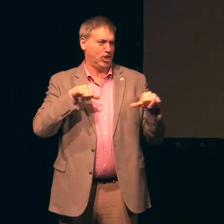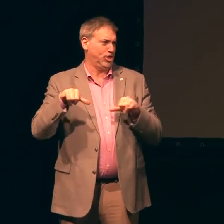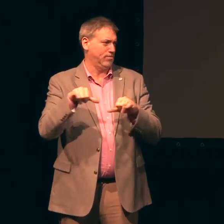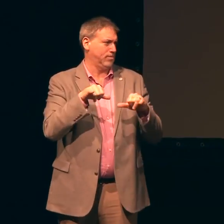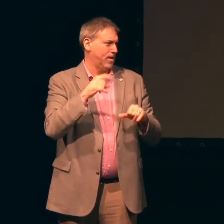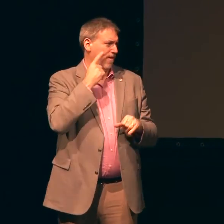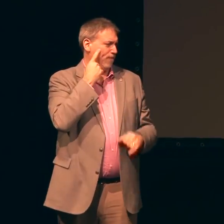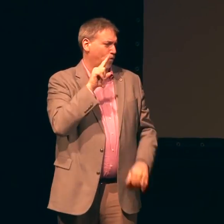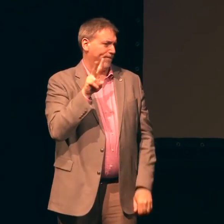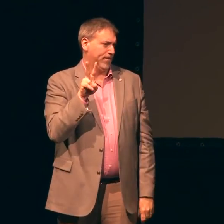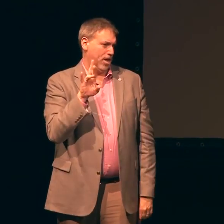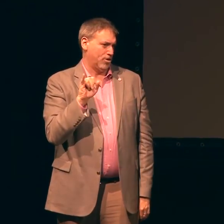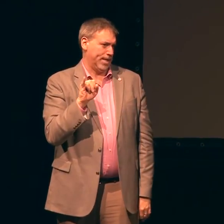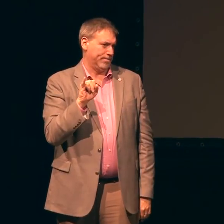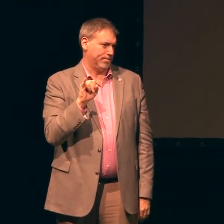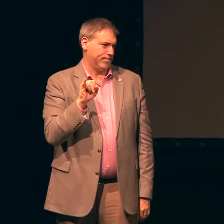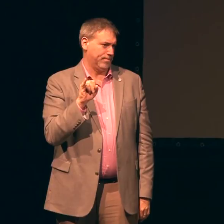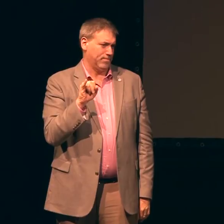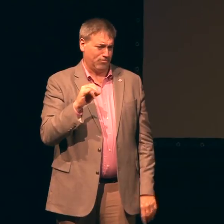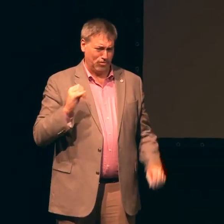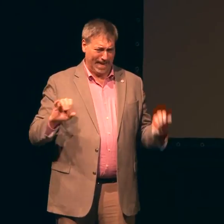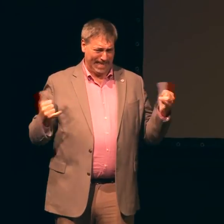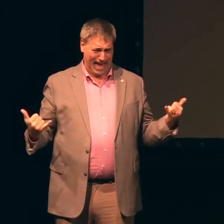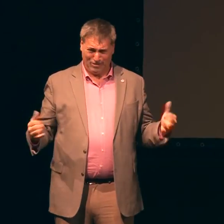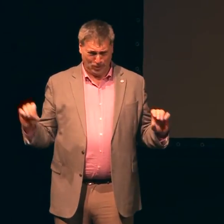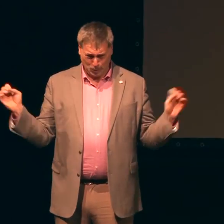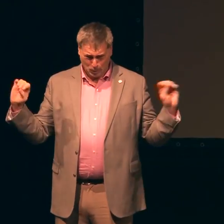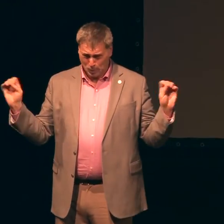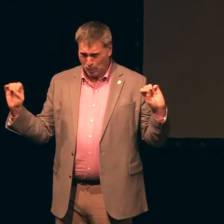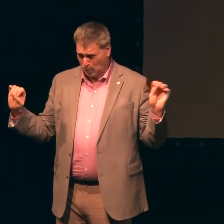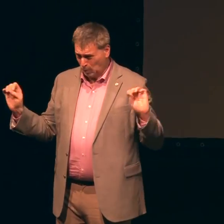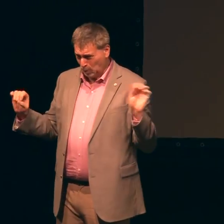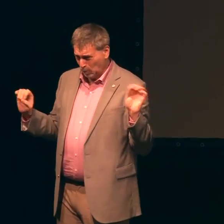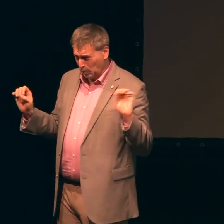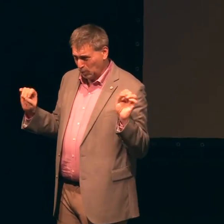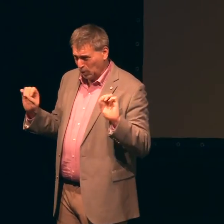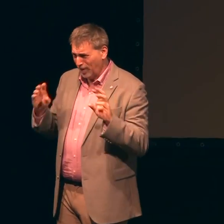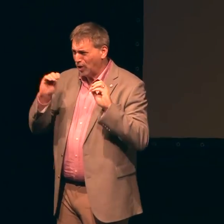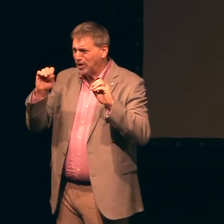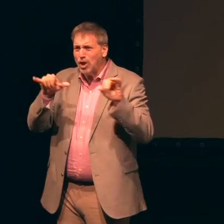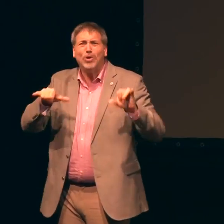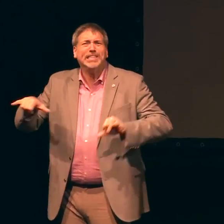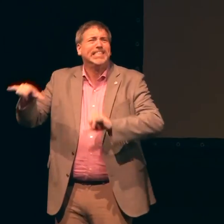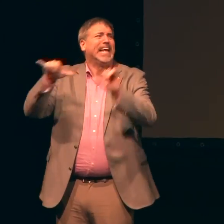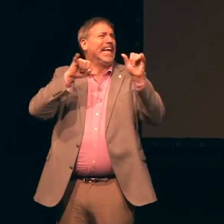what is the minimum standard for VRI? Right now there are no standards, there are no